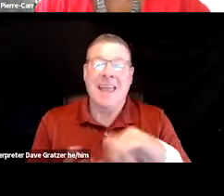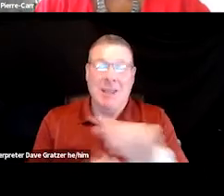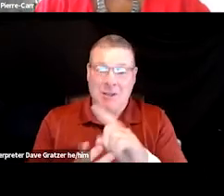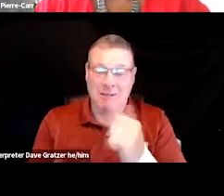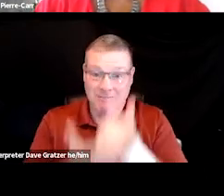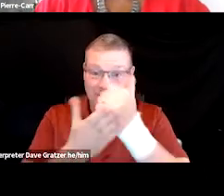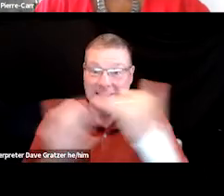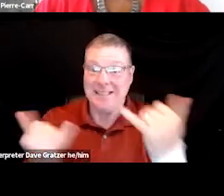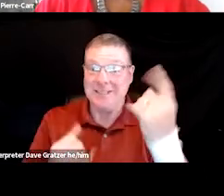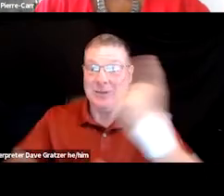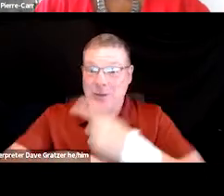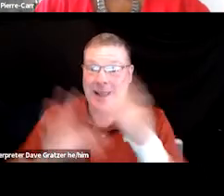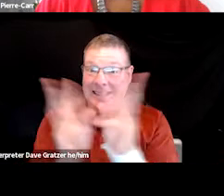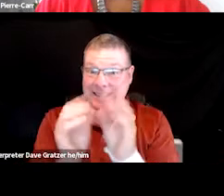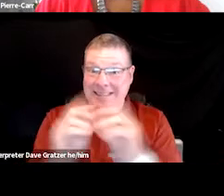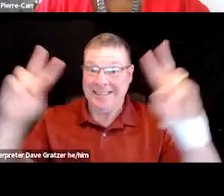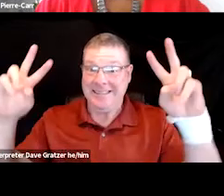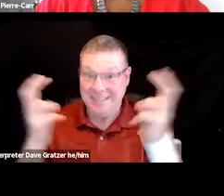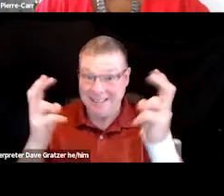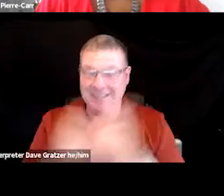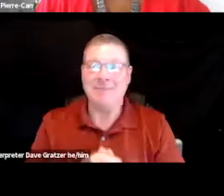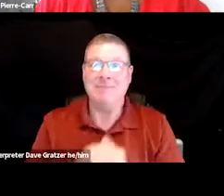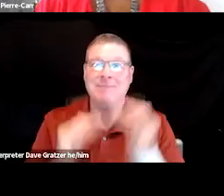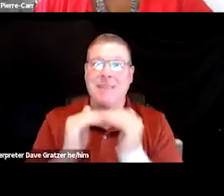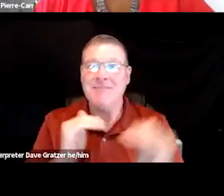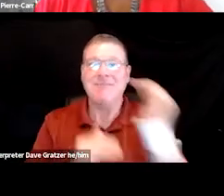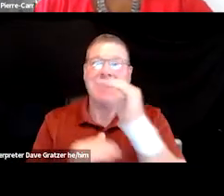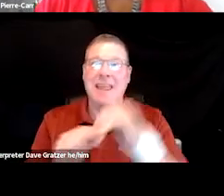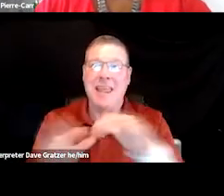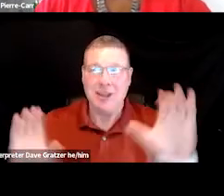Today's summit is titled Advancements In Crisis Response,